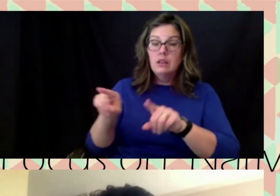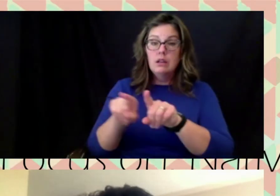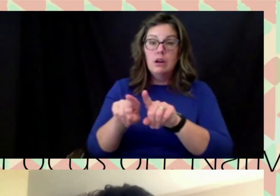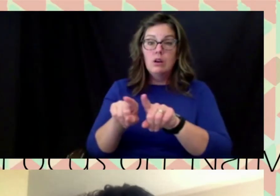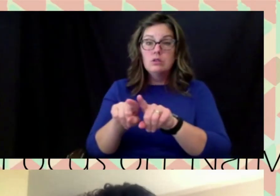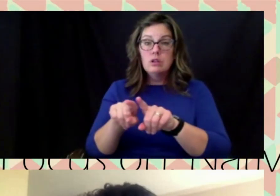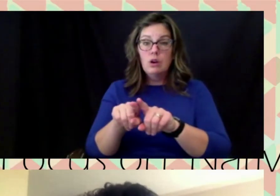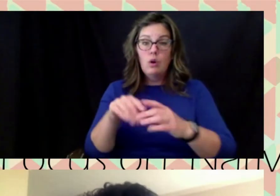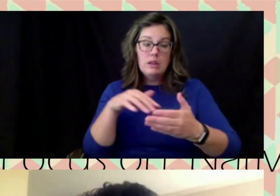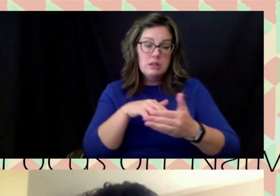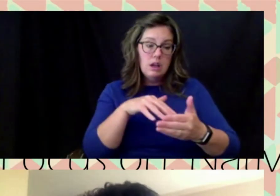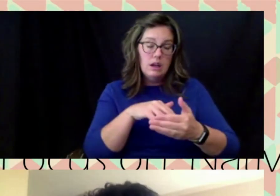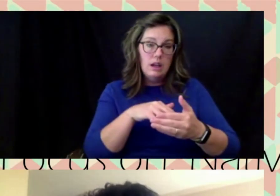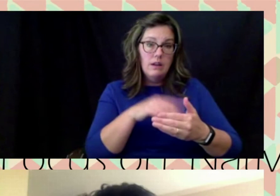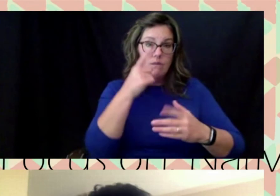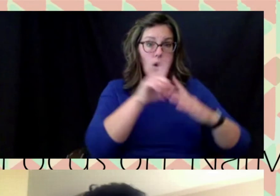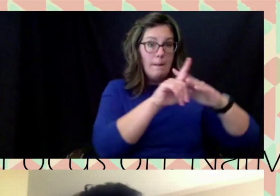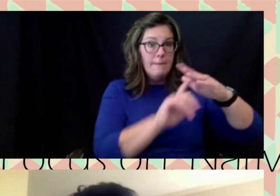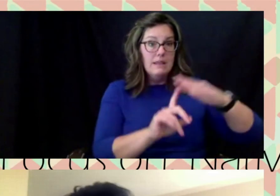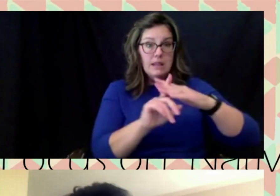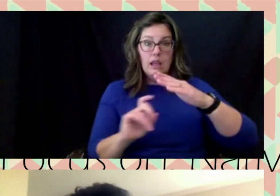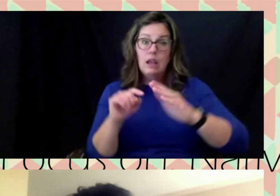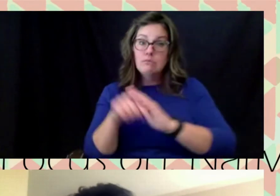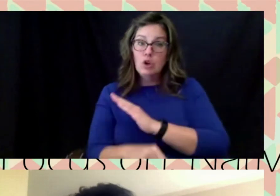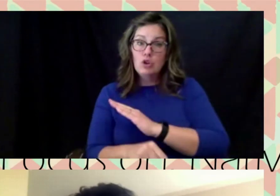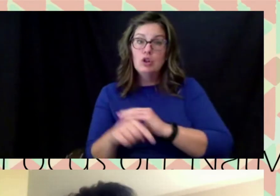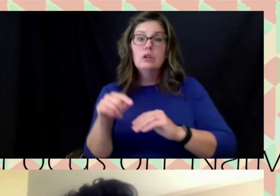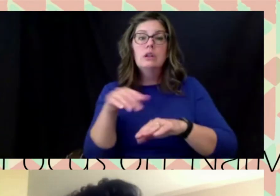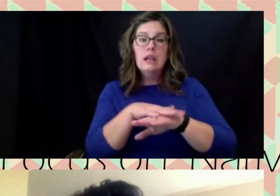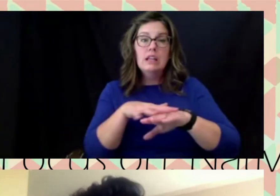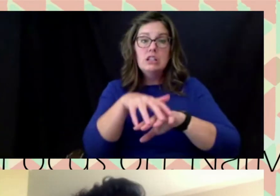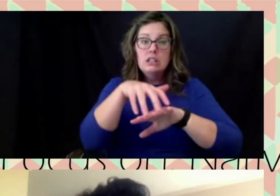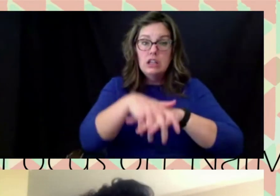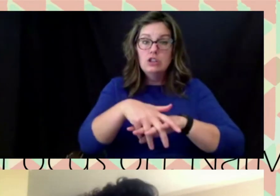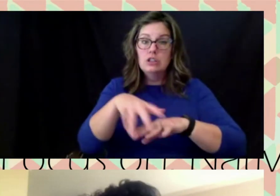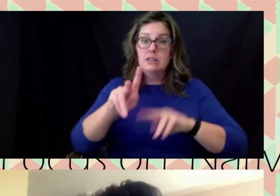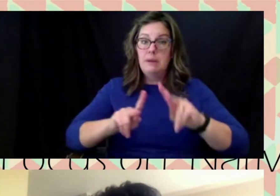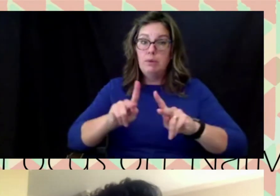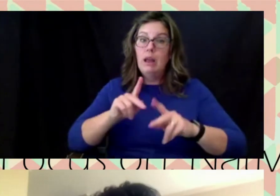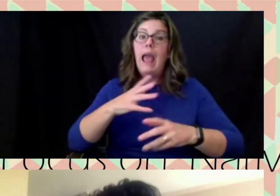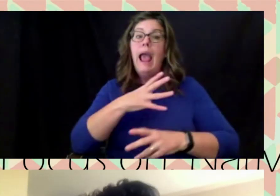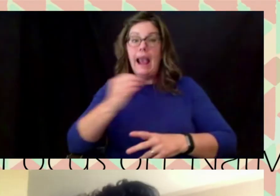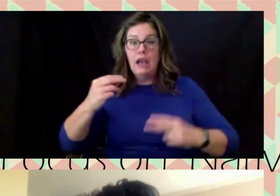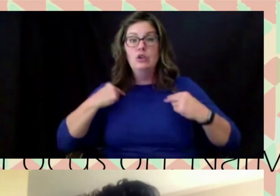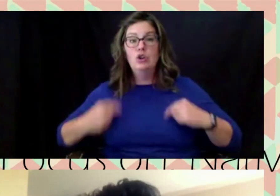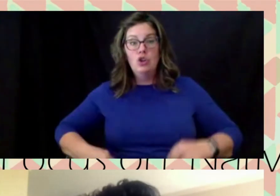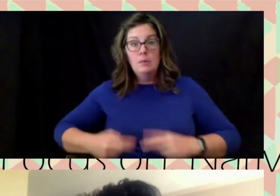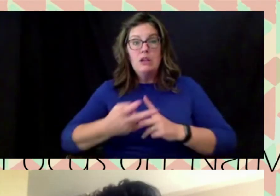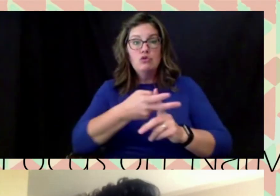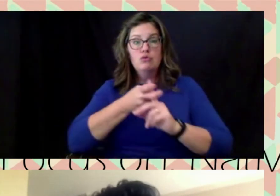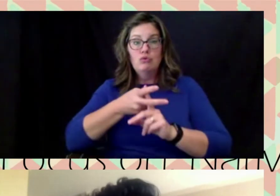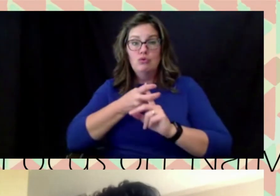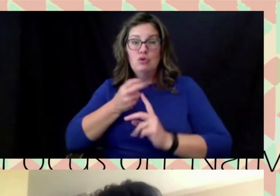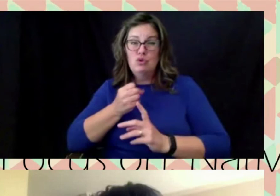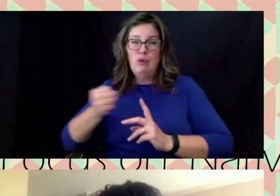indigenous people cases and human trafficking and so i believe those are all the the bills but so